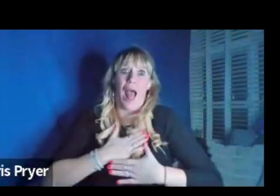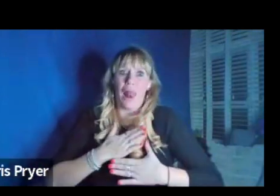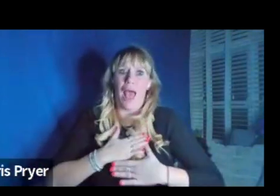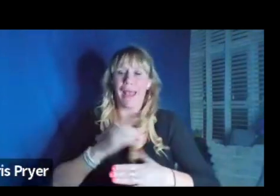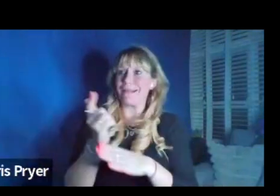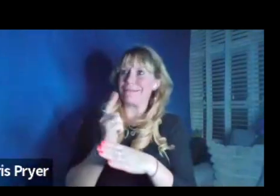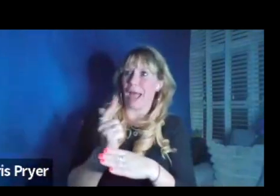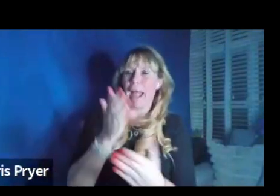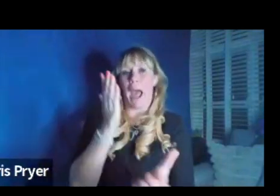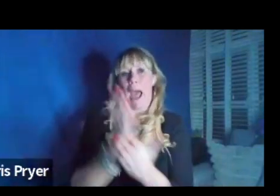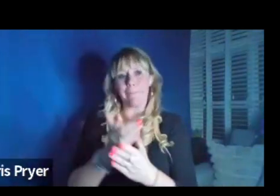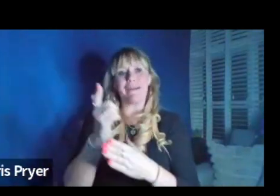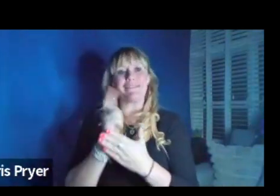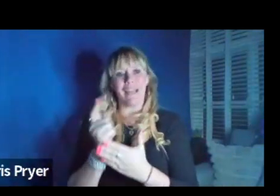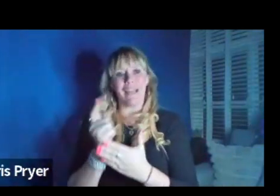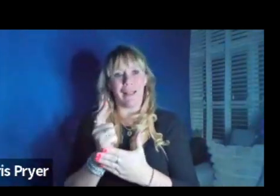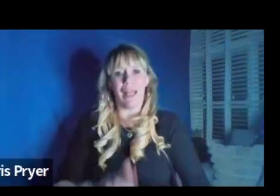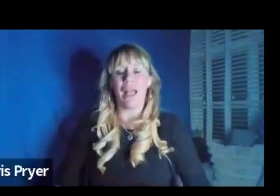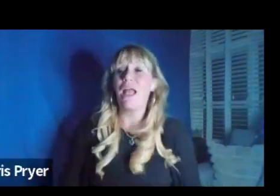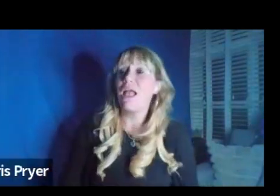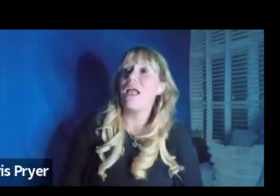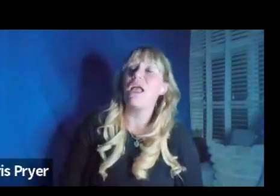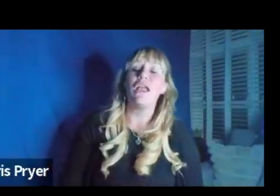So if you're window shopping want to give it a try